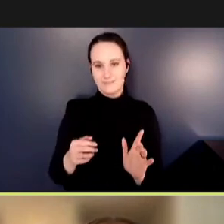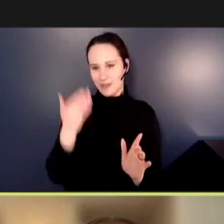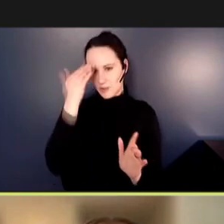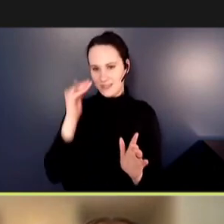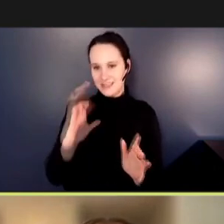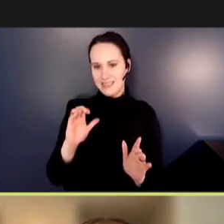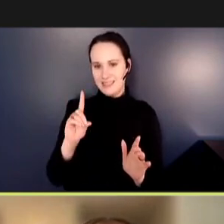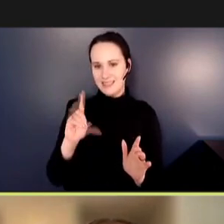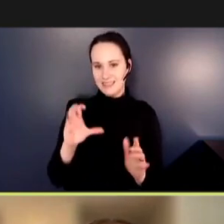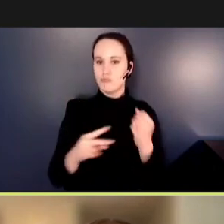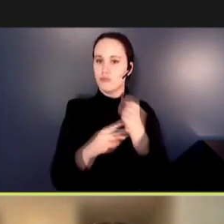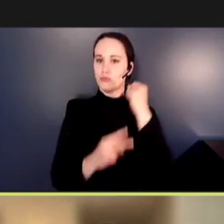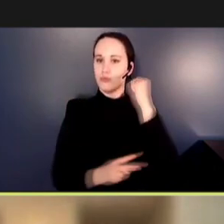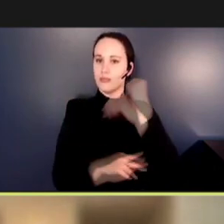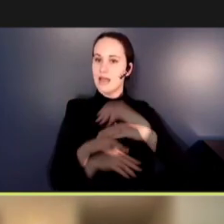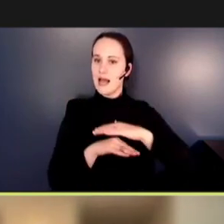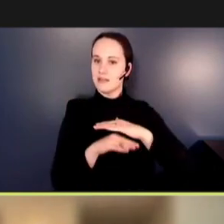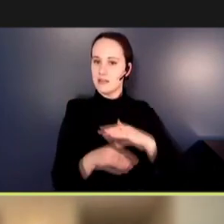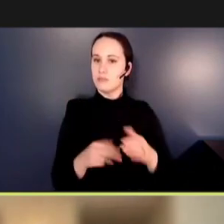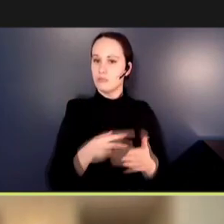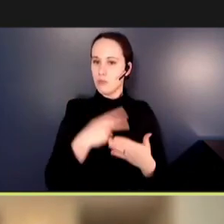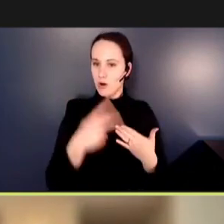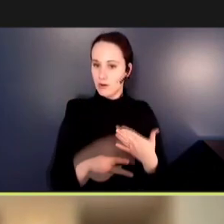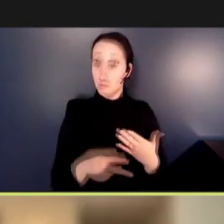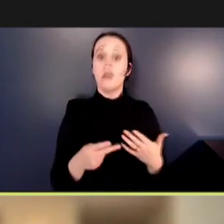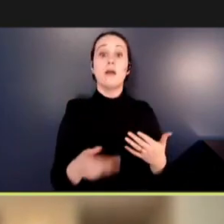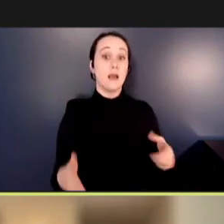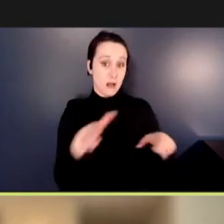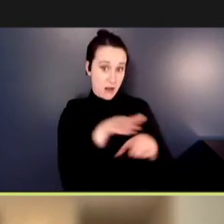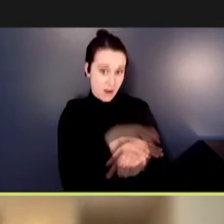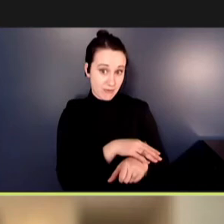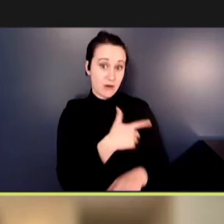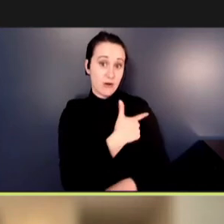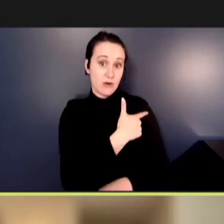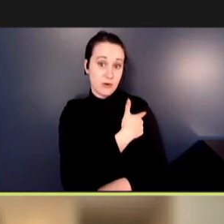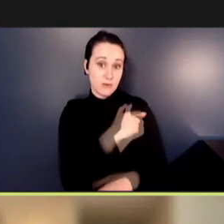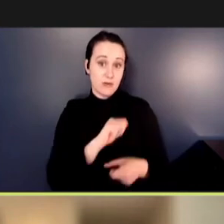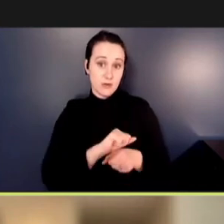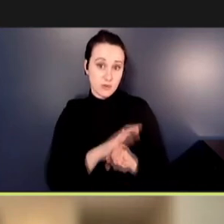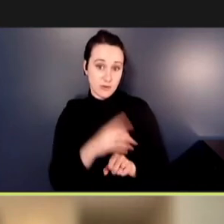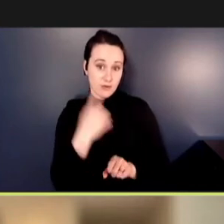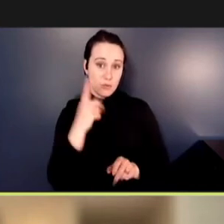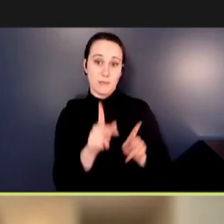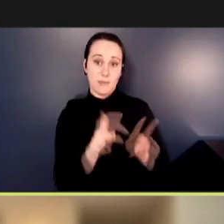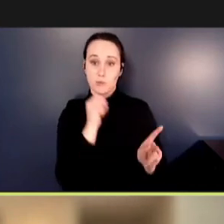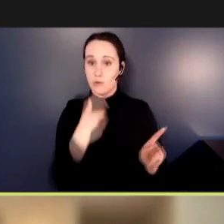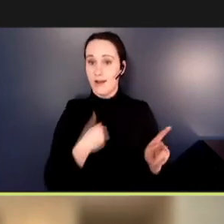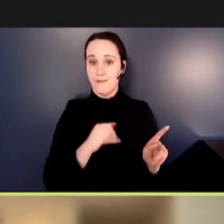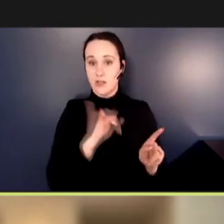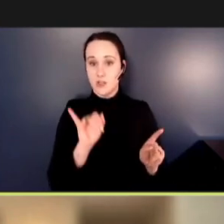which is covering COVID vaccines for the uninsured population through end of the year. The program is